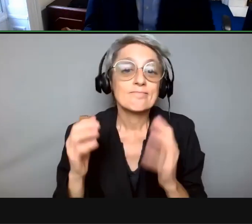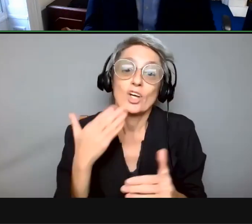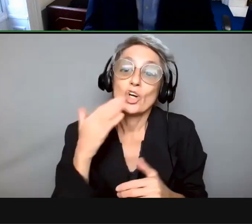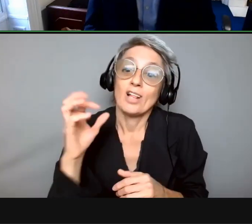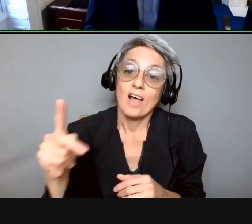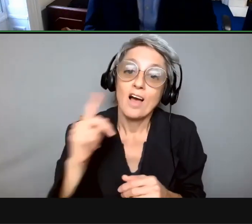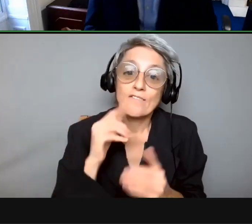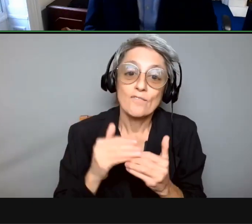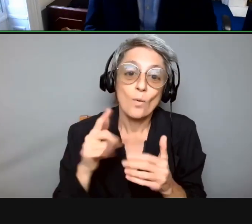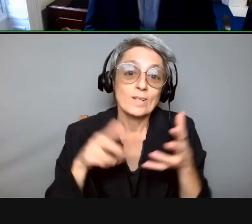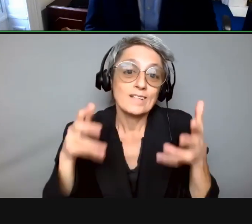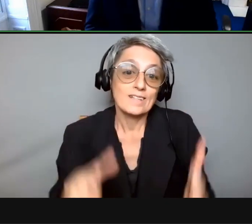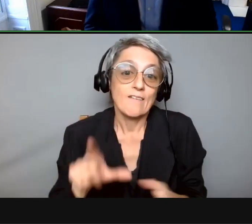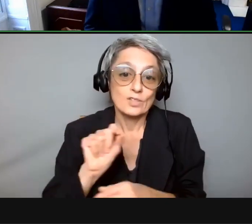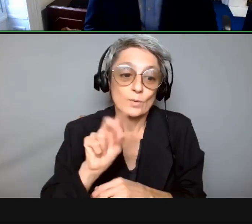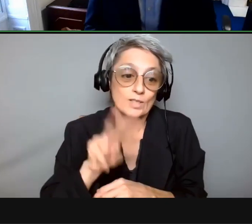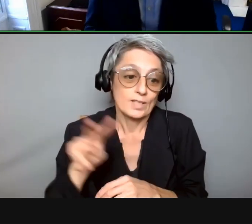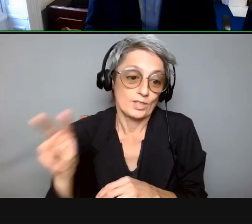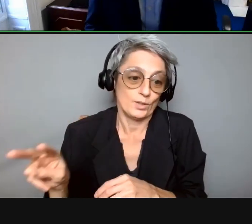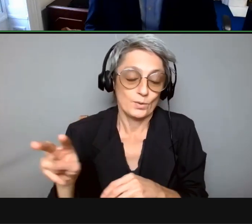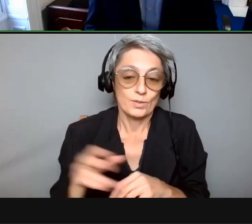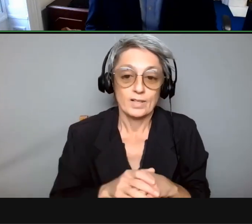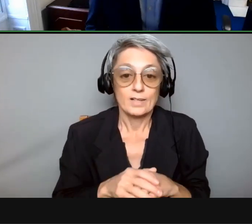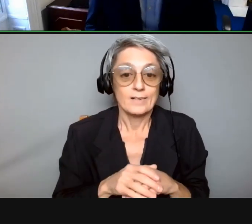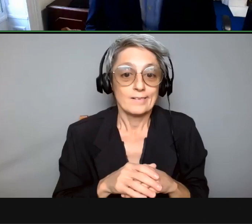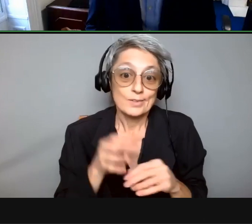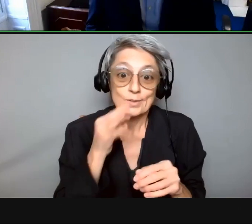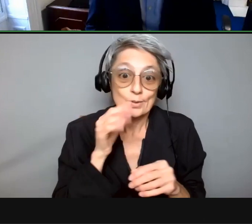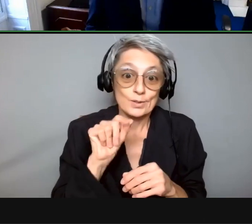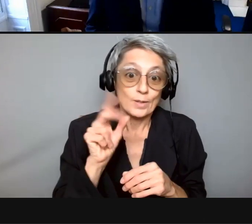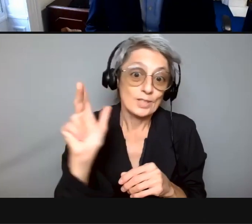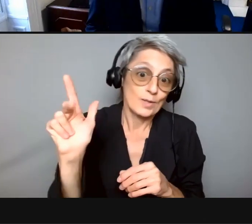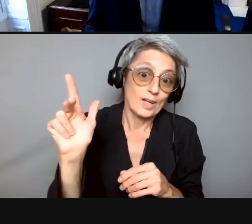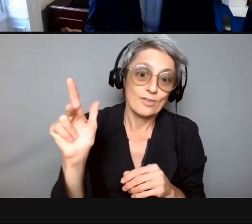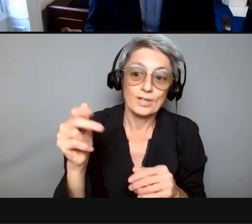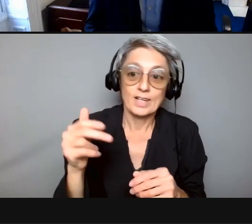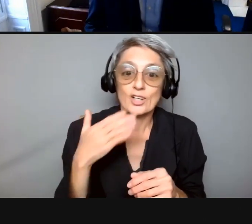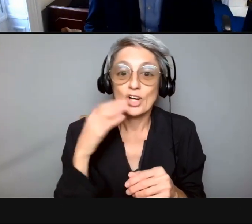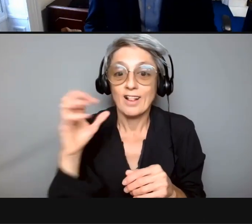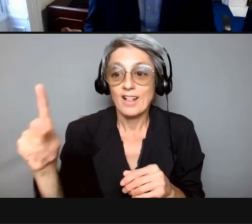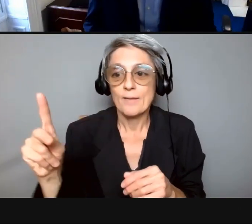and as we head into 2022. Thank you. Ms. Jackson: Happy holidays, everybody.